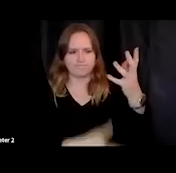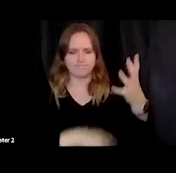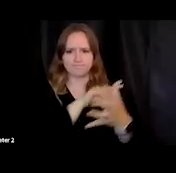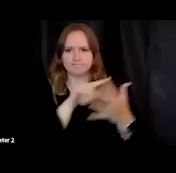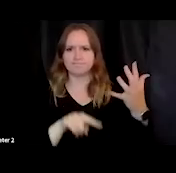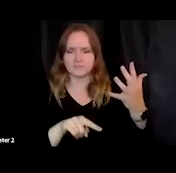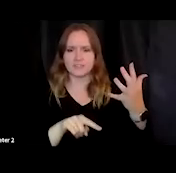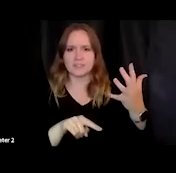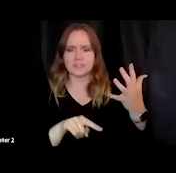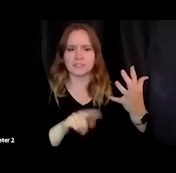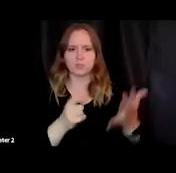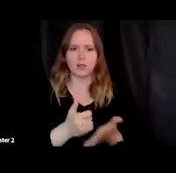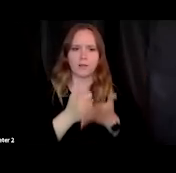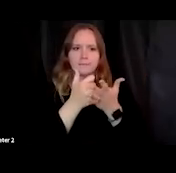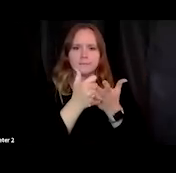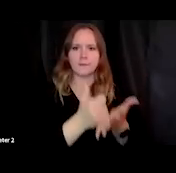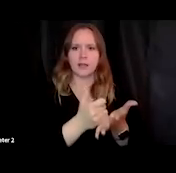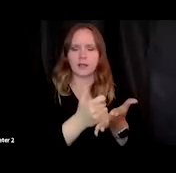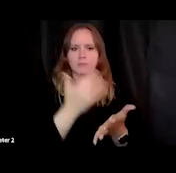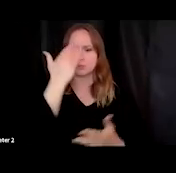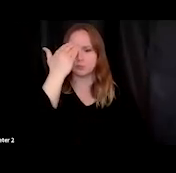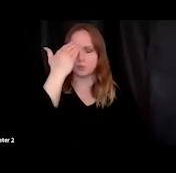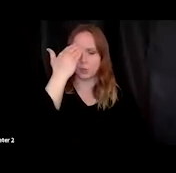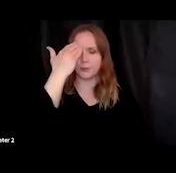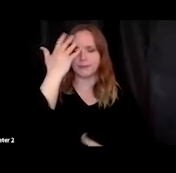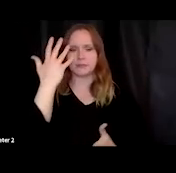of the background and some of these underlying concerns